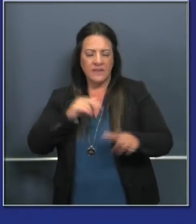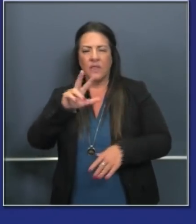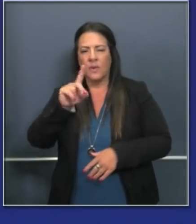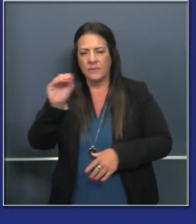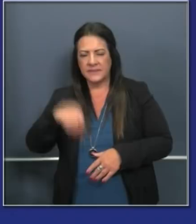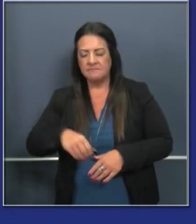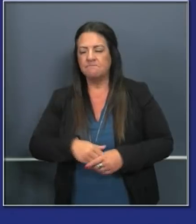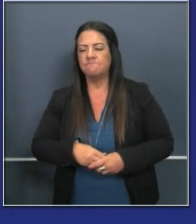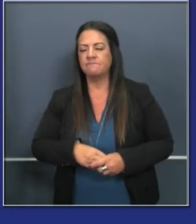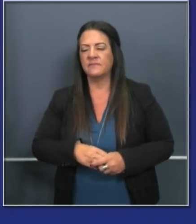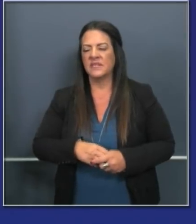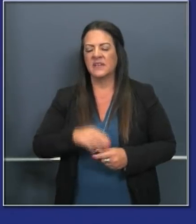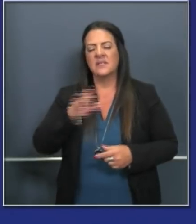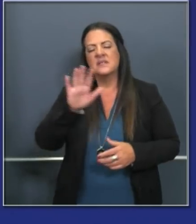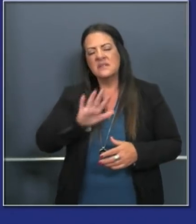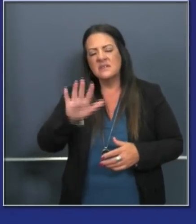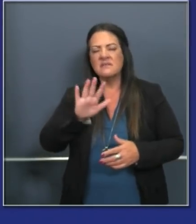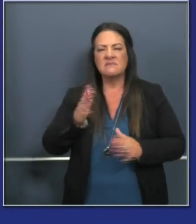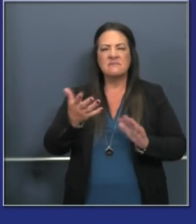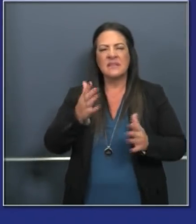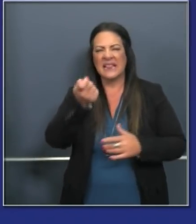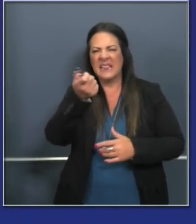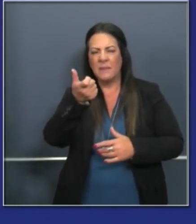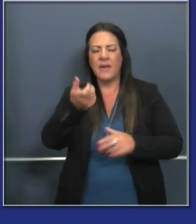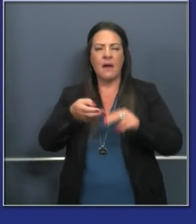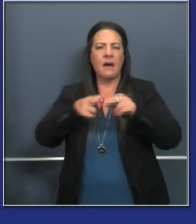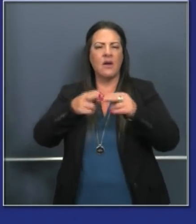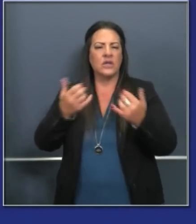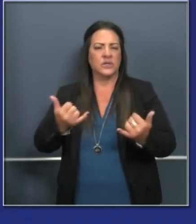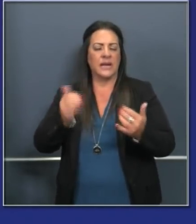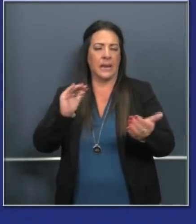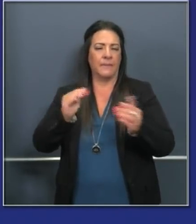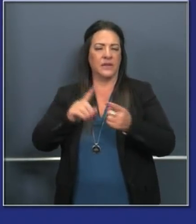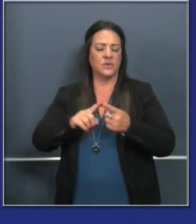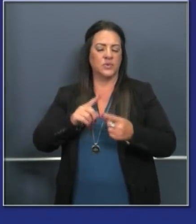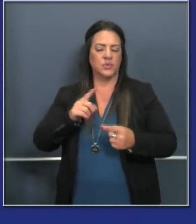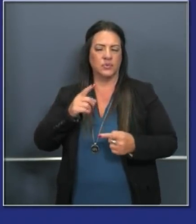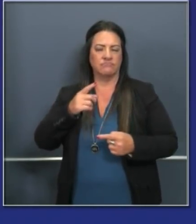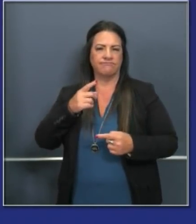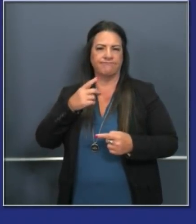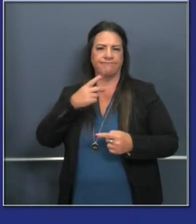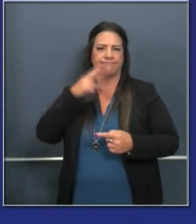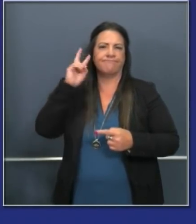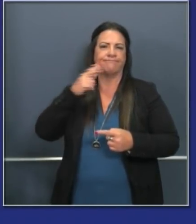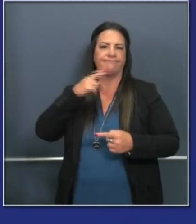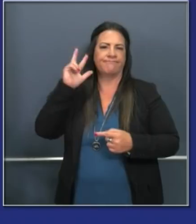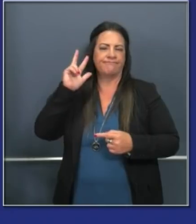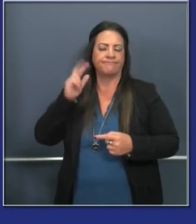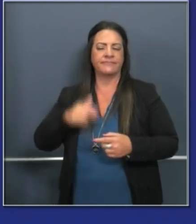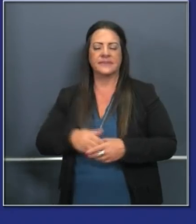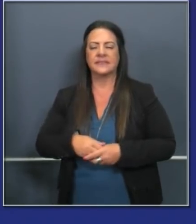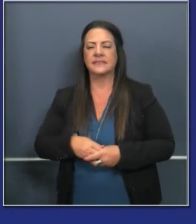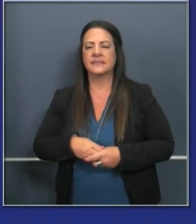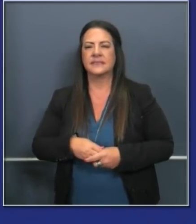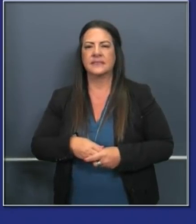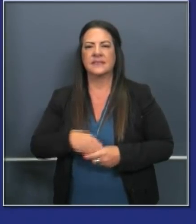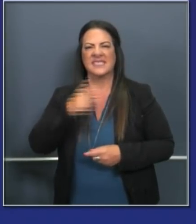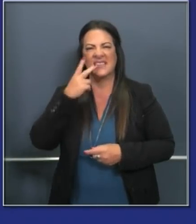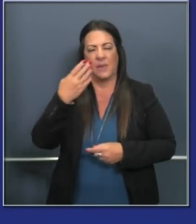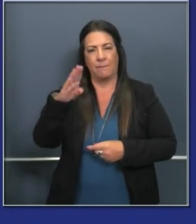29% OR SO OF OR CAPACITY. RATHER EXCUSE ME 31% OF OUR CAPACITY FORGIVE ME ROUGHLY IN THE BALLPARK, FEW PERCENTAGE